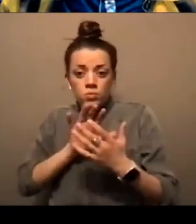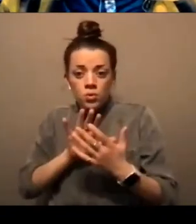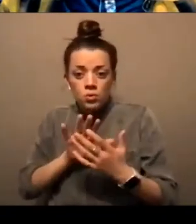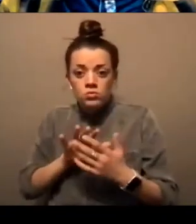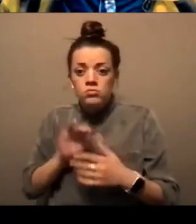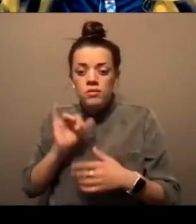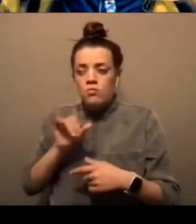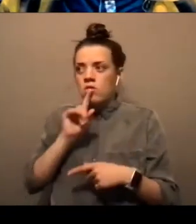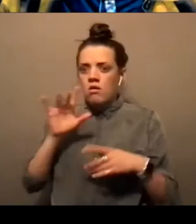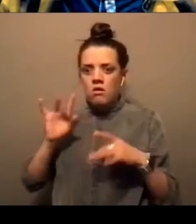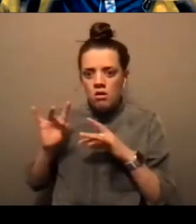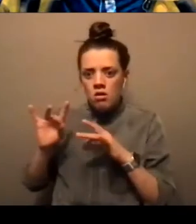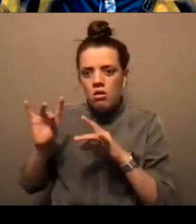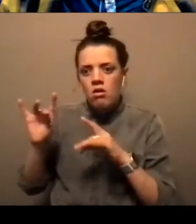is the idea of a passphrase,